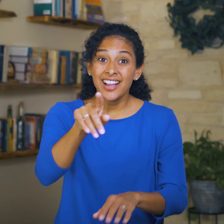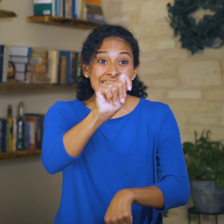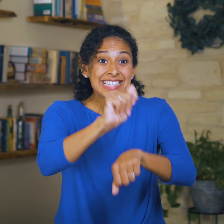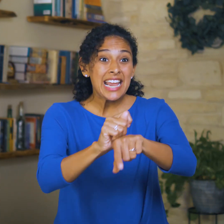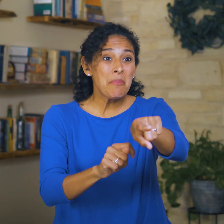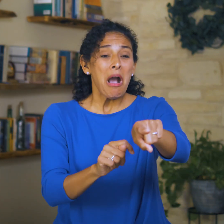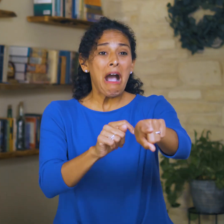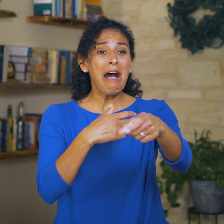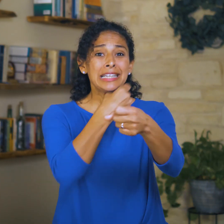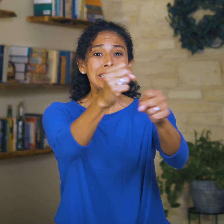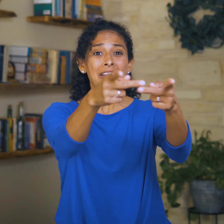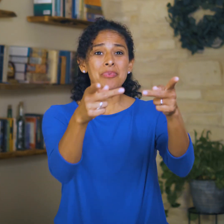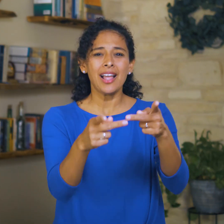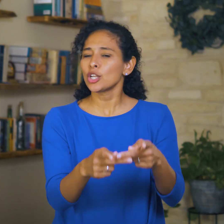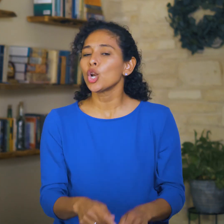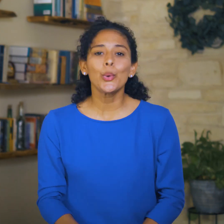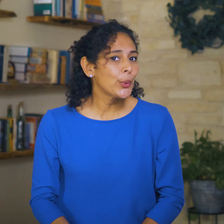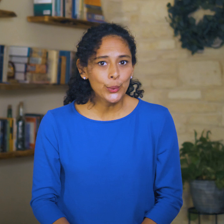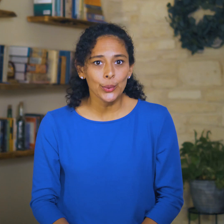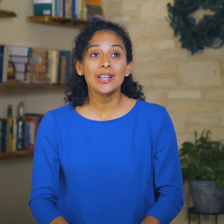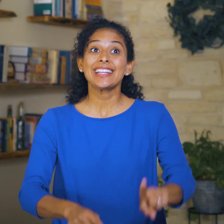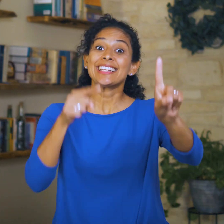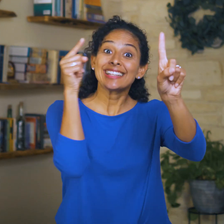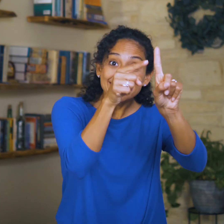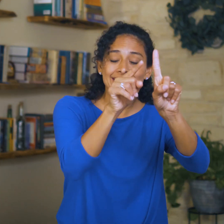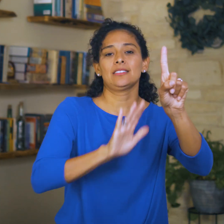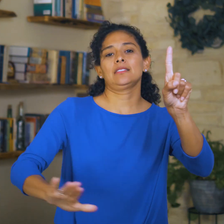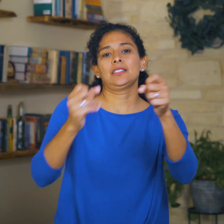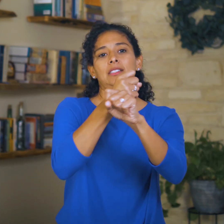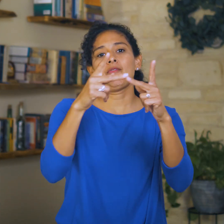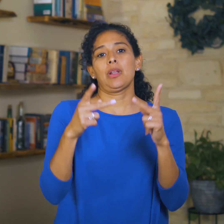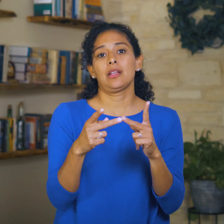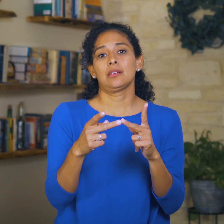the temple isn’t their sanctuary; He is their sanctuary.